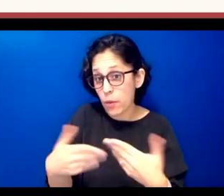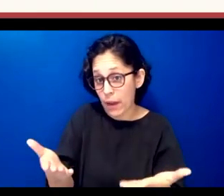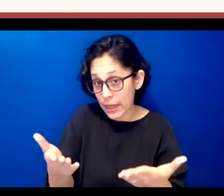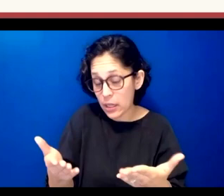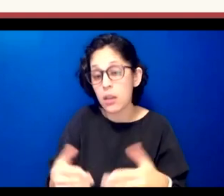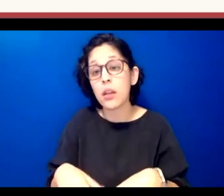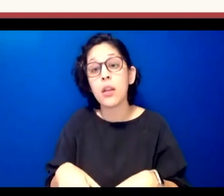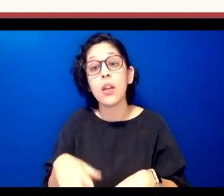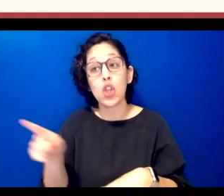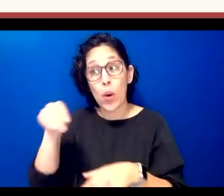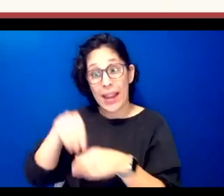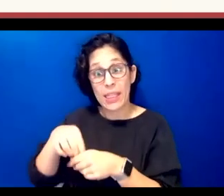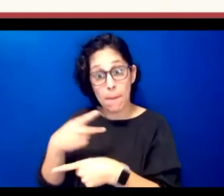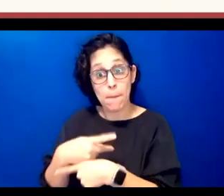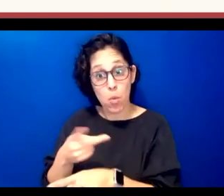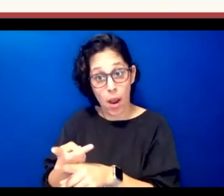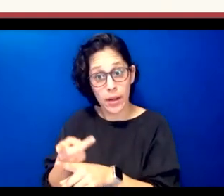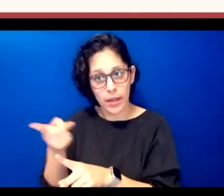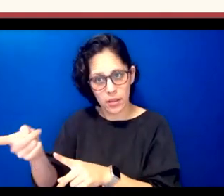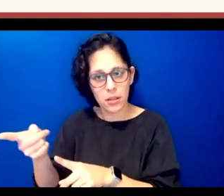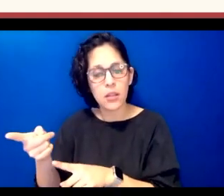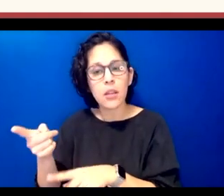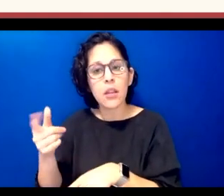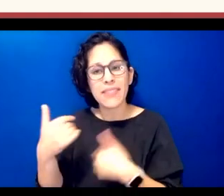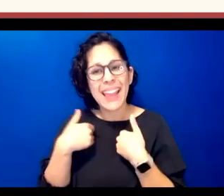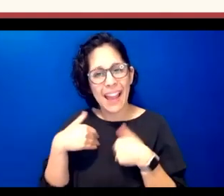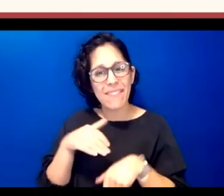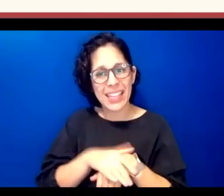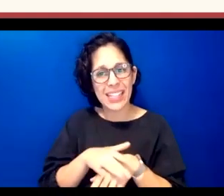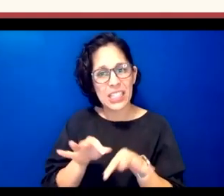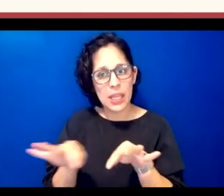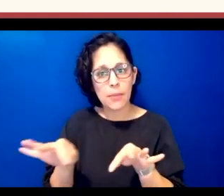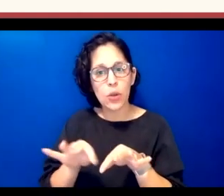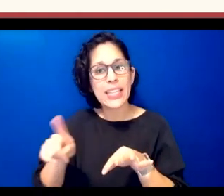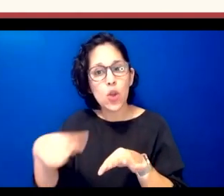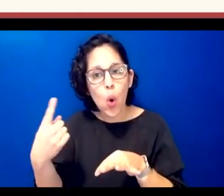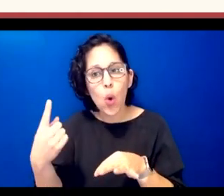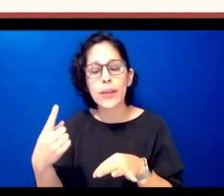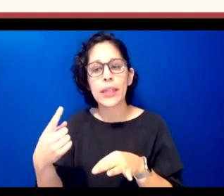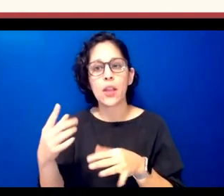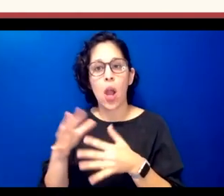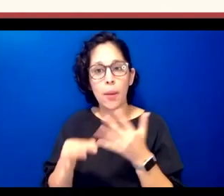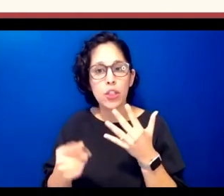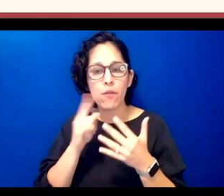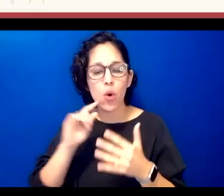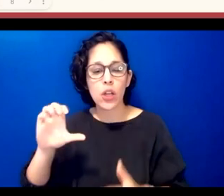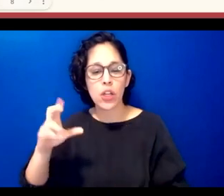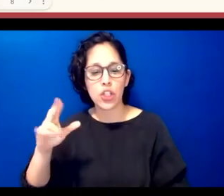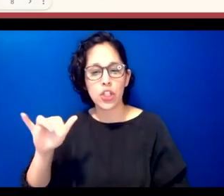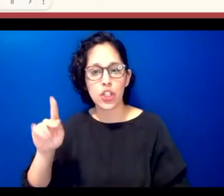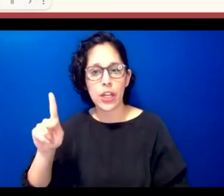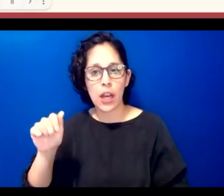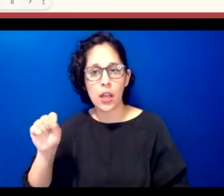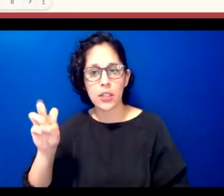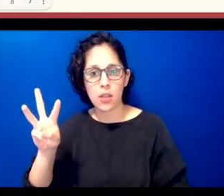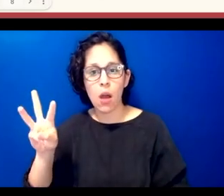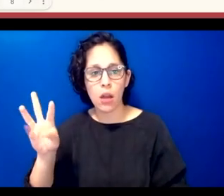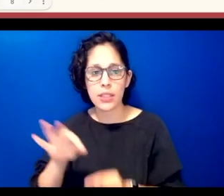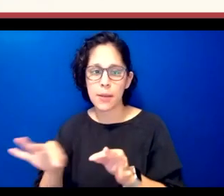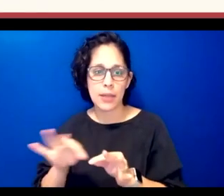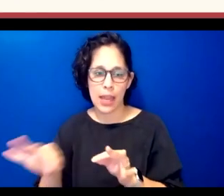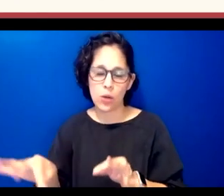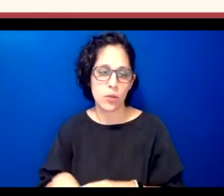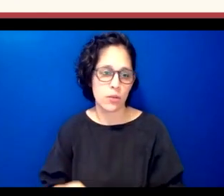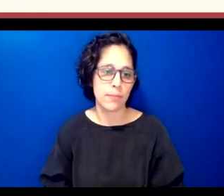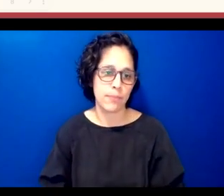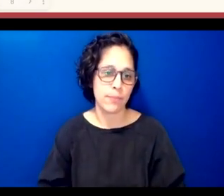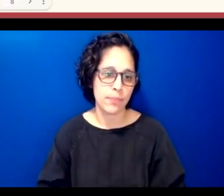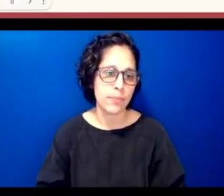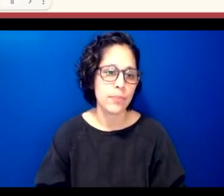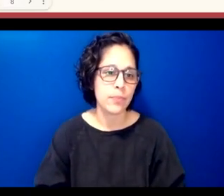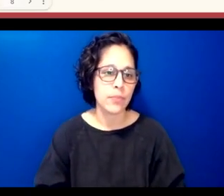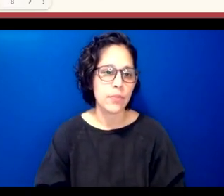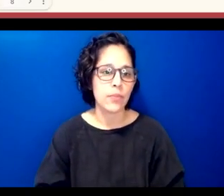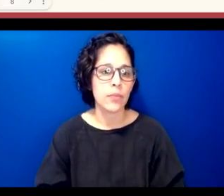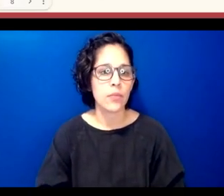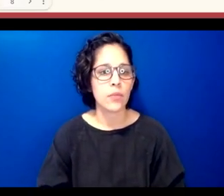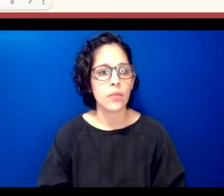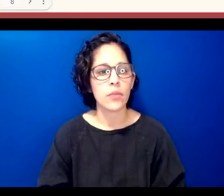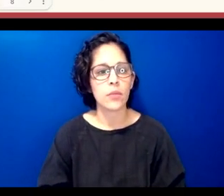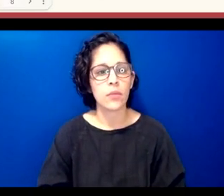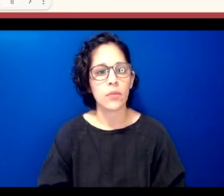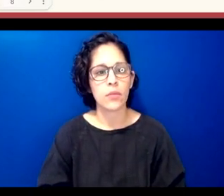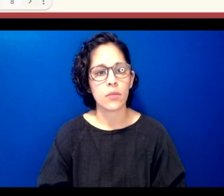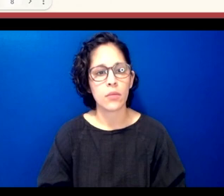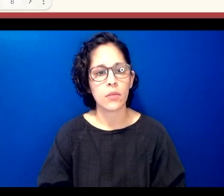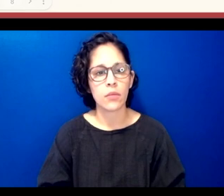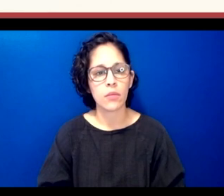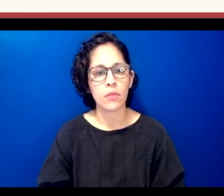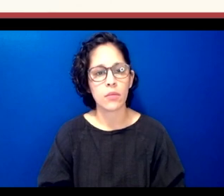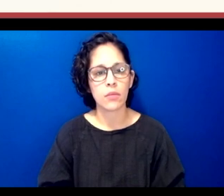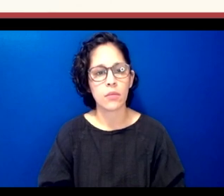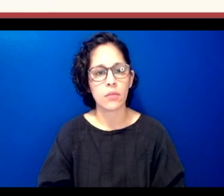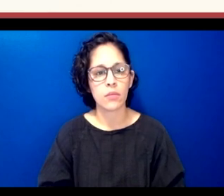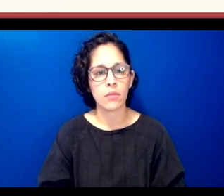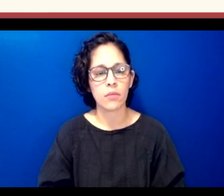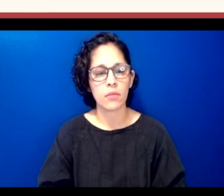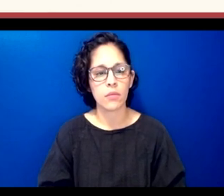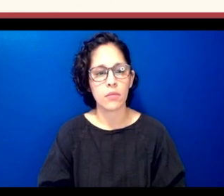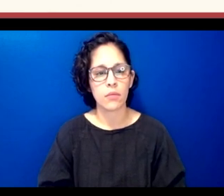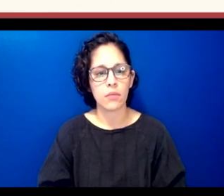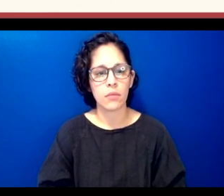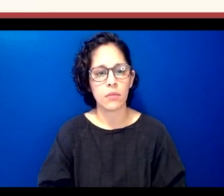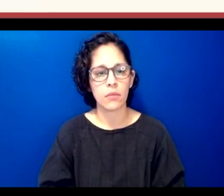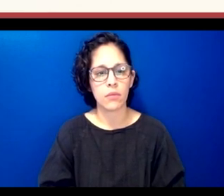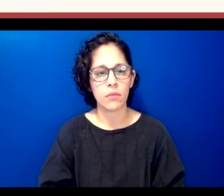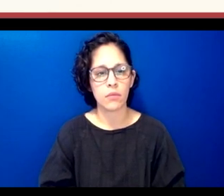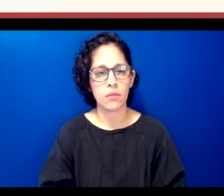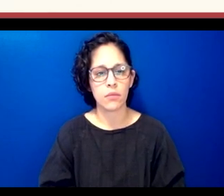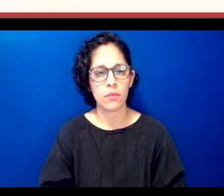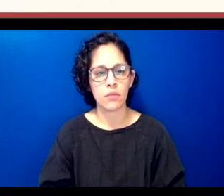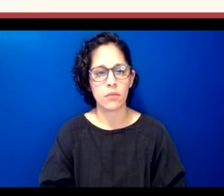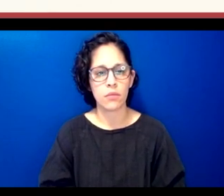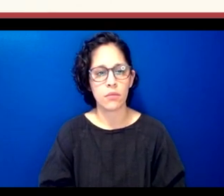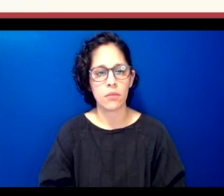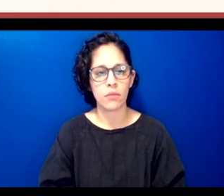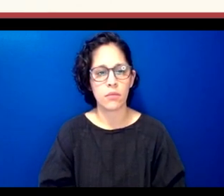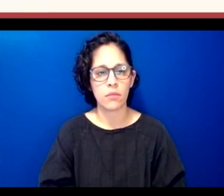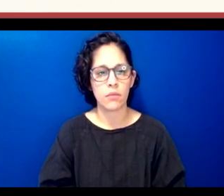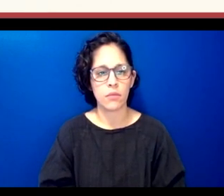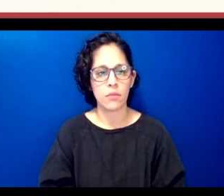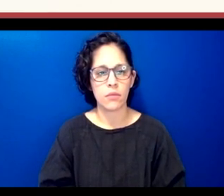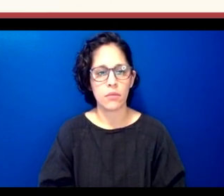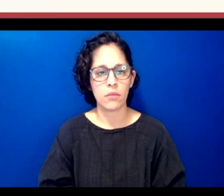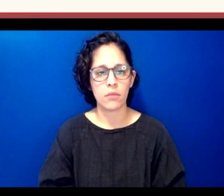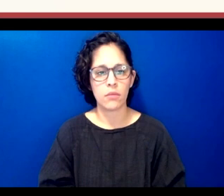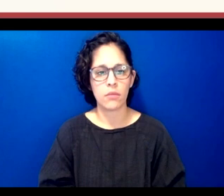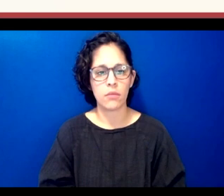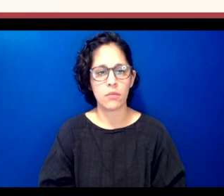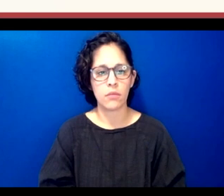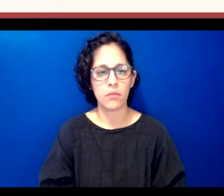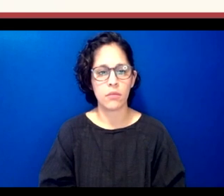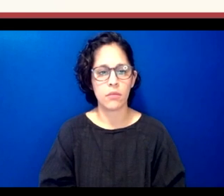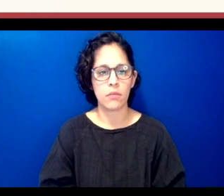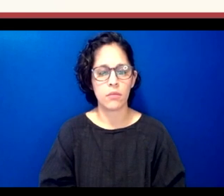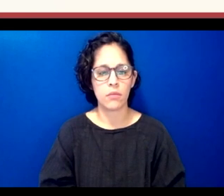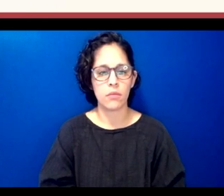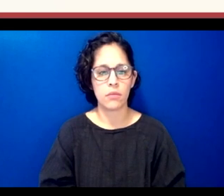in the rosetta stone product there are never any english subtitles there's only